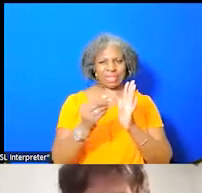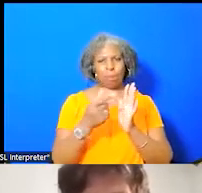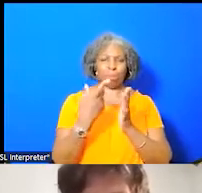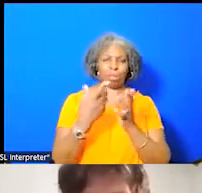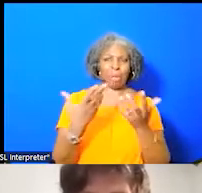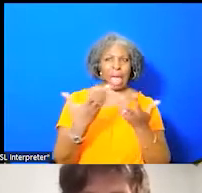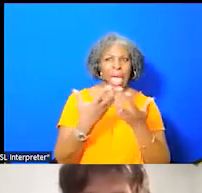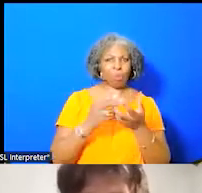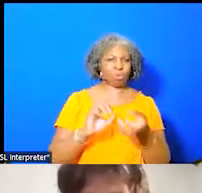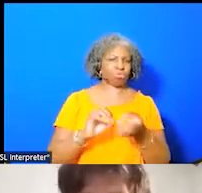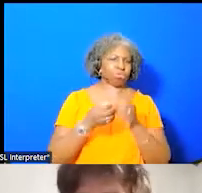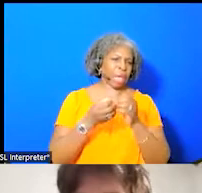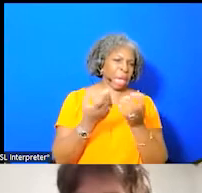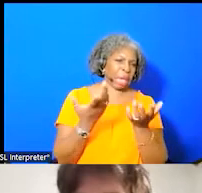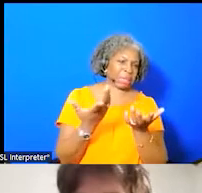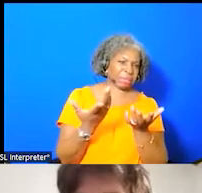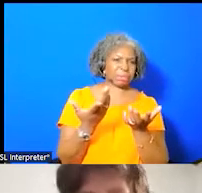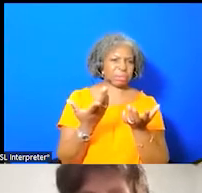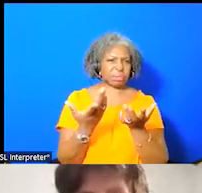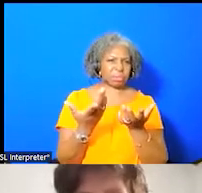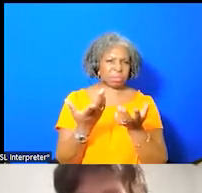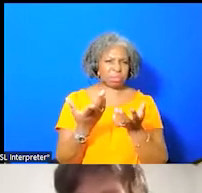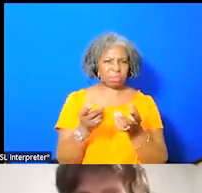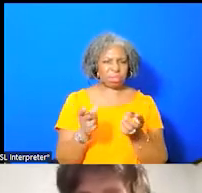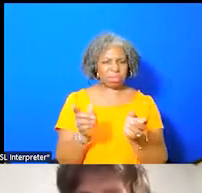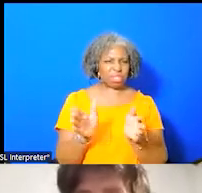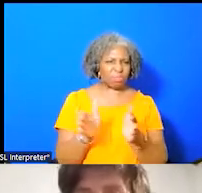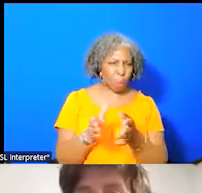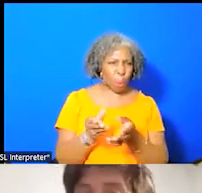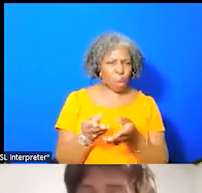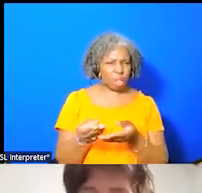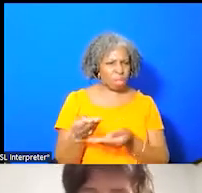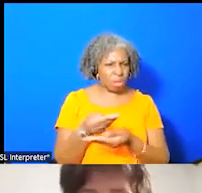little economies around a project. This is a ‘Barking Bathhouse’,